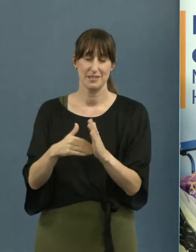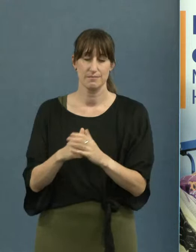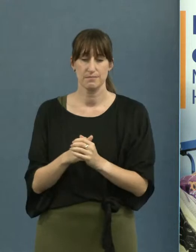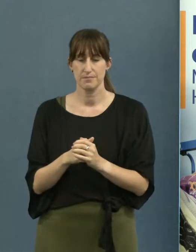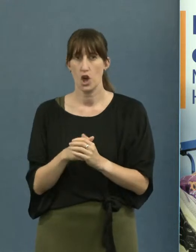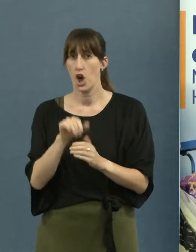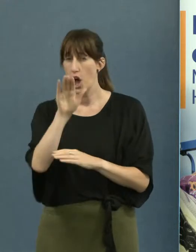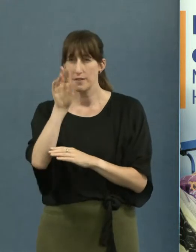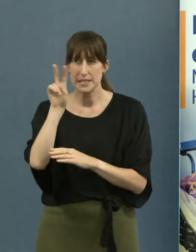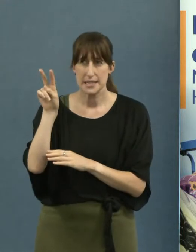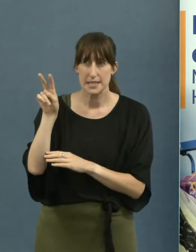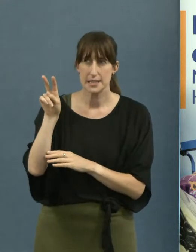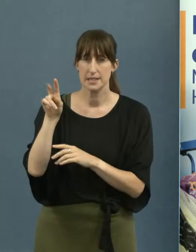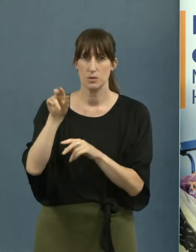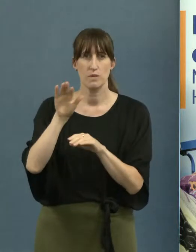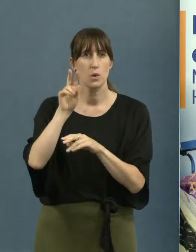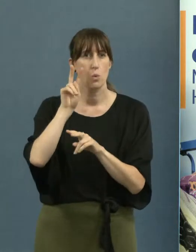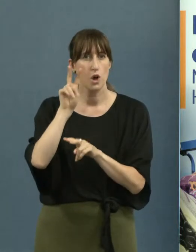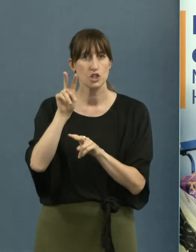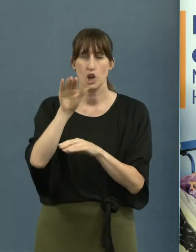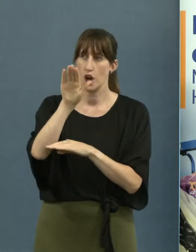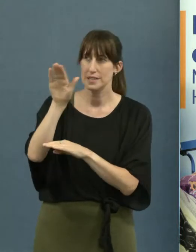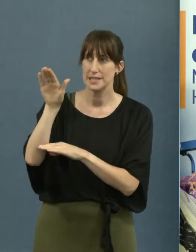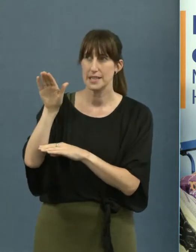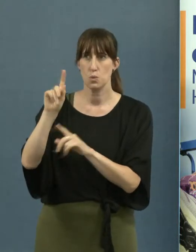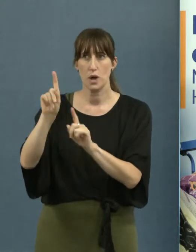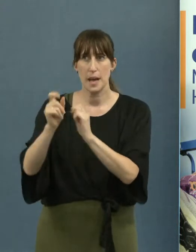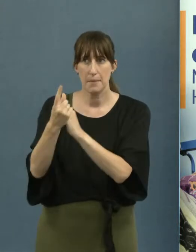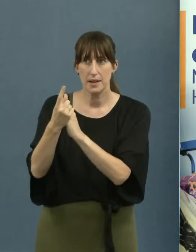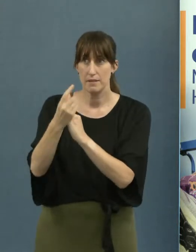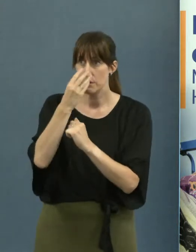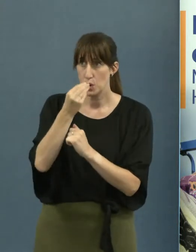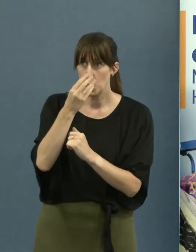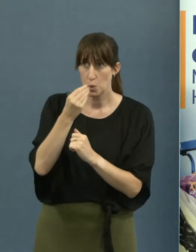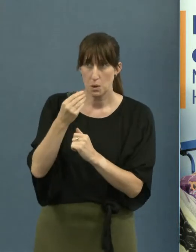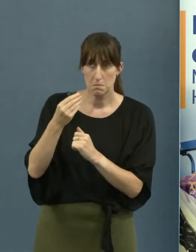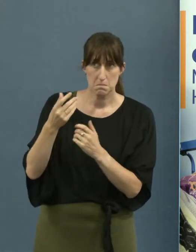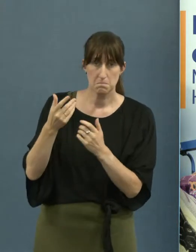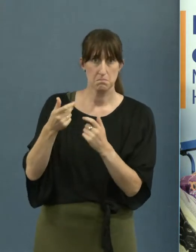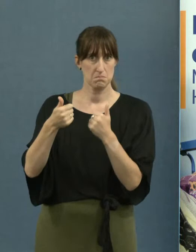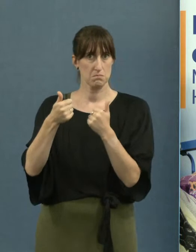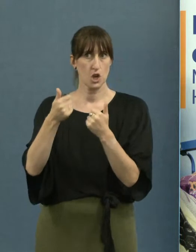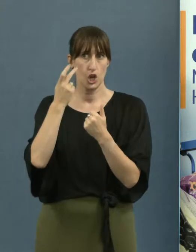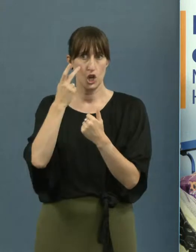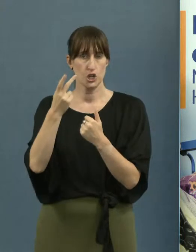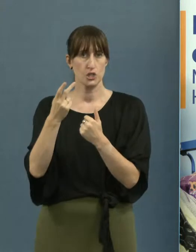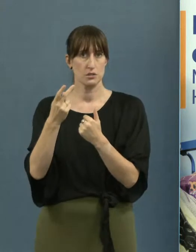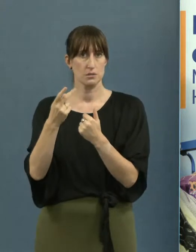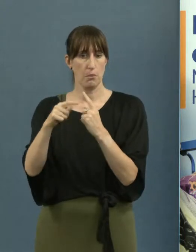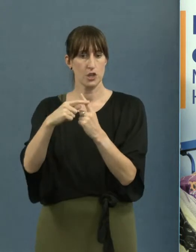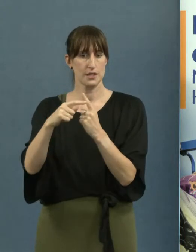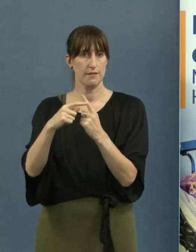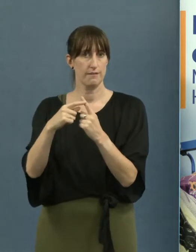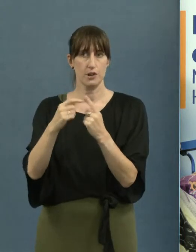been happening with flu overseas, on the plus side t doesn't seem at this point in time that there's been a huge